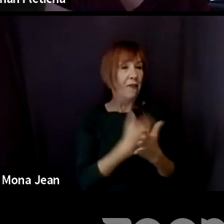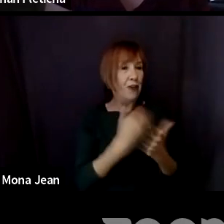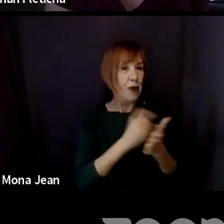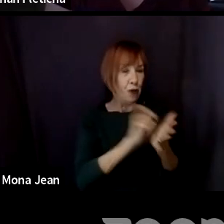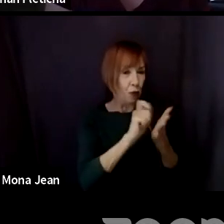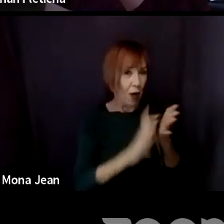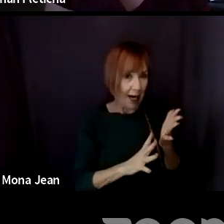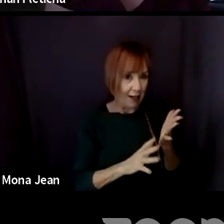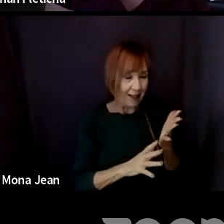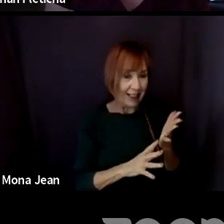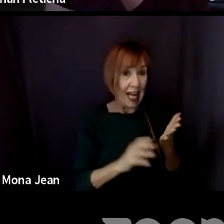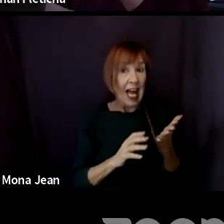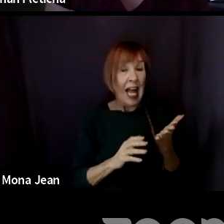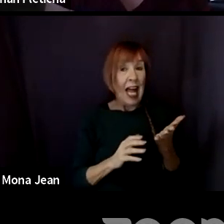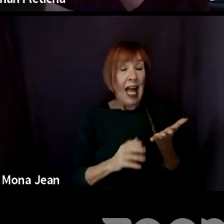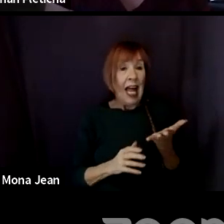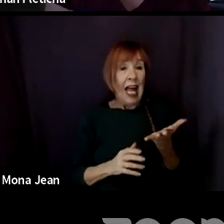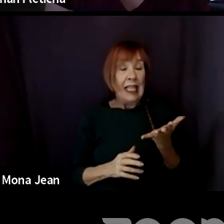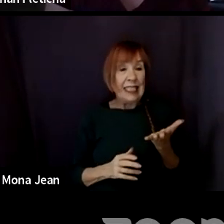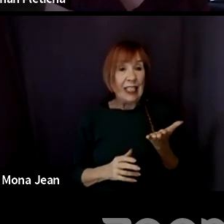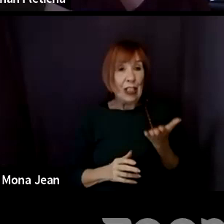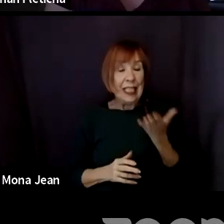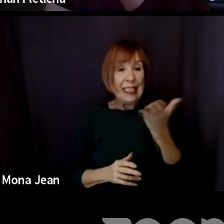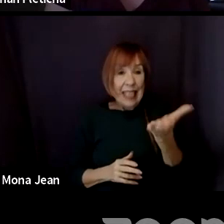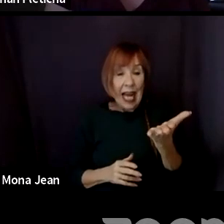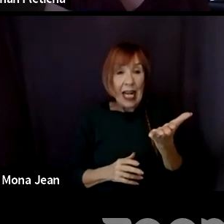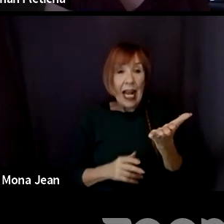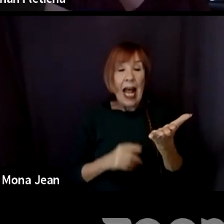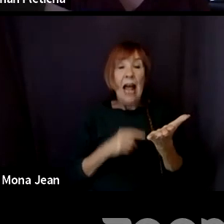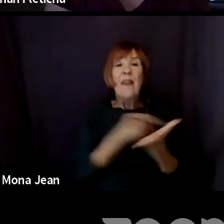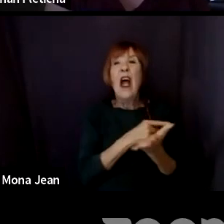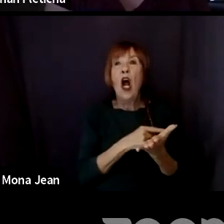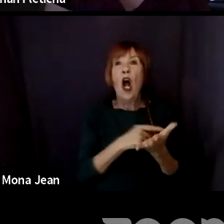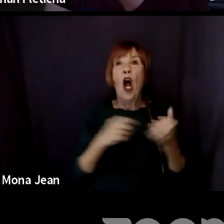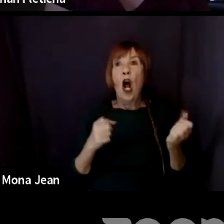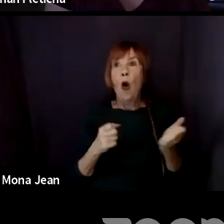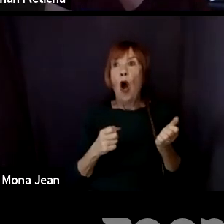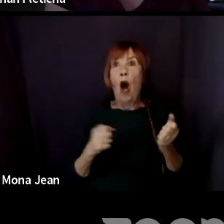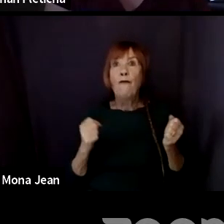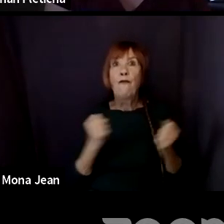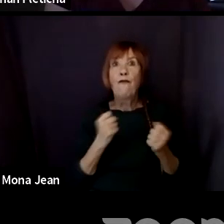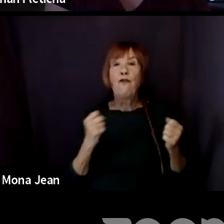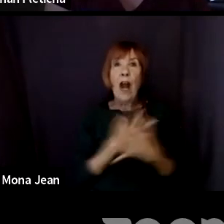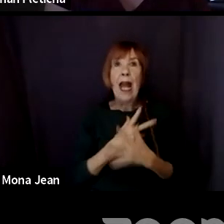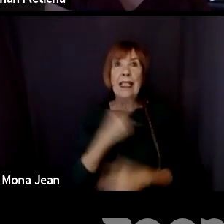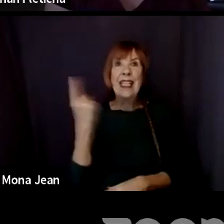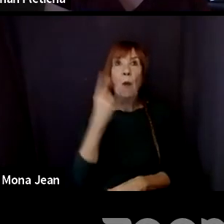they fear that when they do it, someone's gonna steal their idea. They'll be robbed of the one, three,